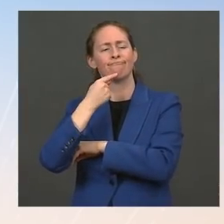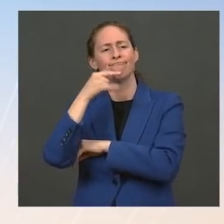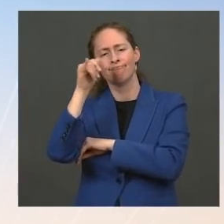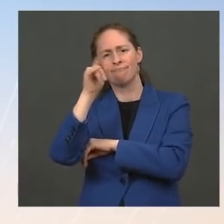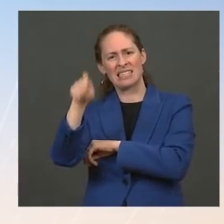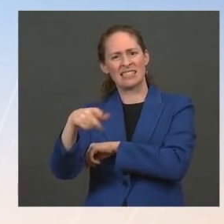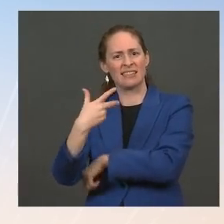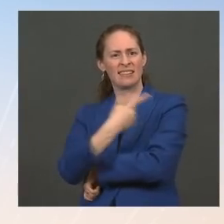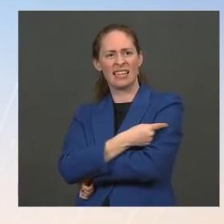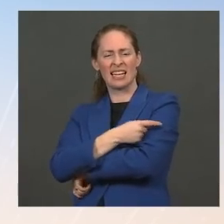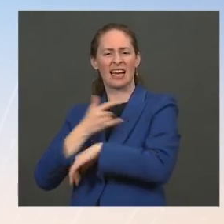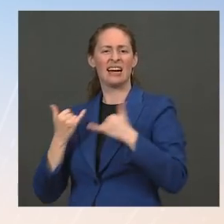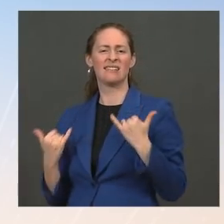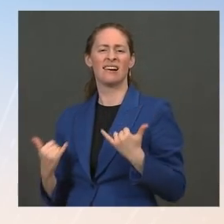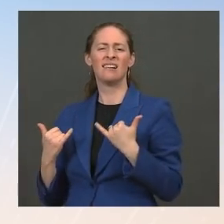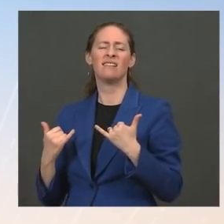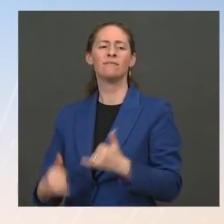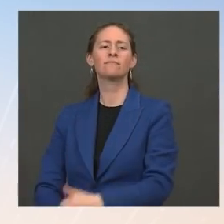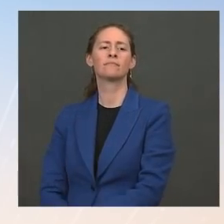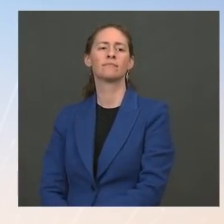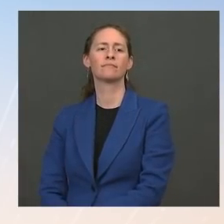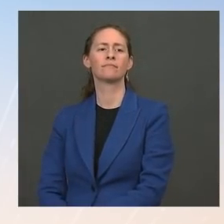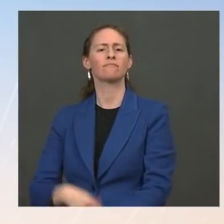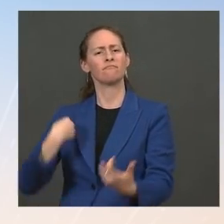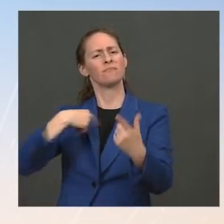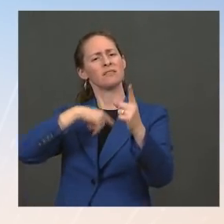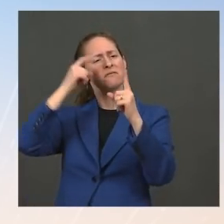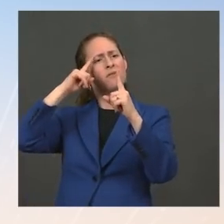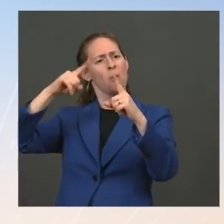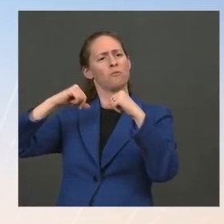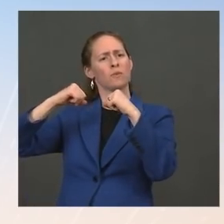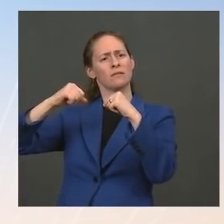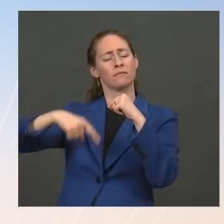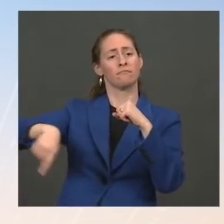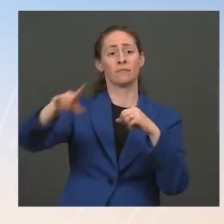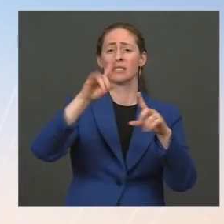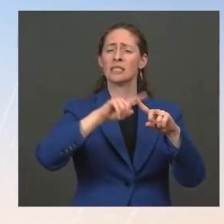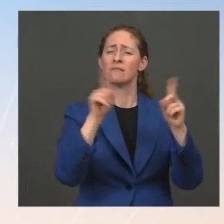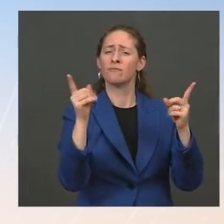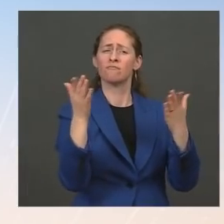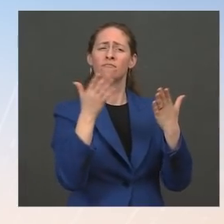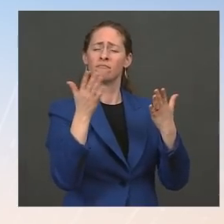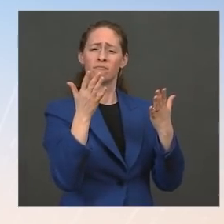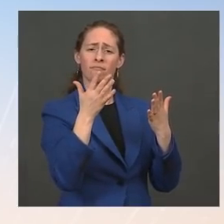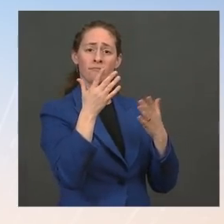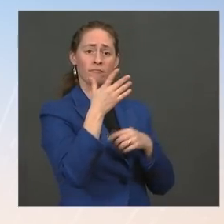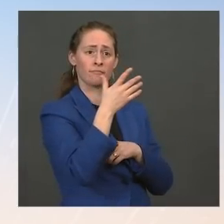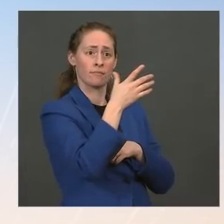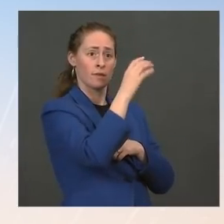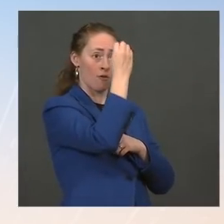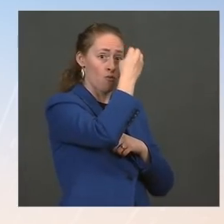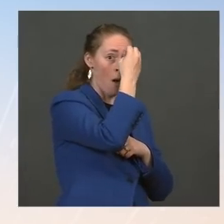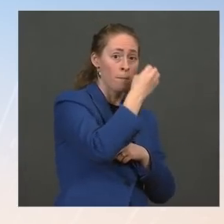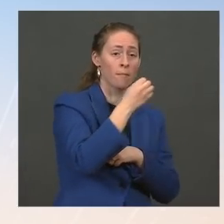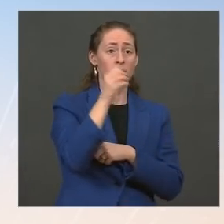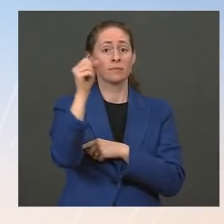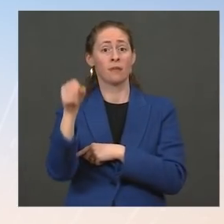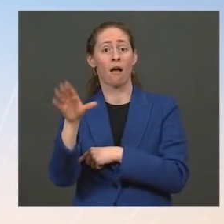between South Africa and European countries is that there are already hundreds if not thousands of cases of the new variant in South Africa